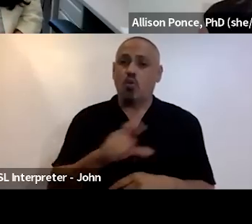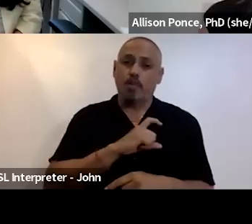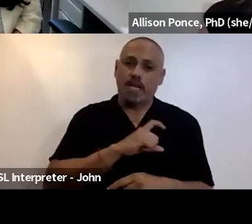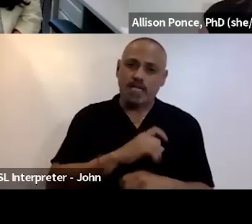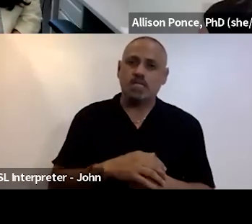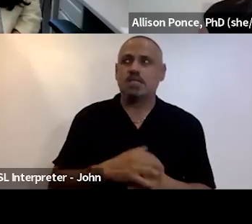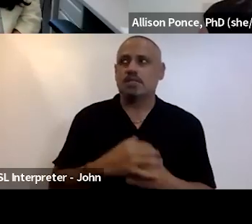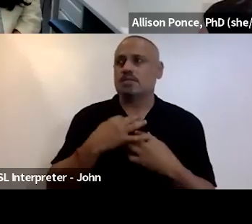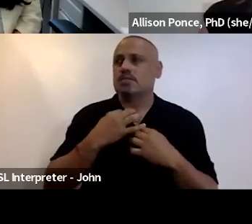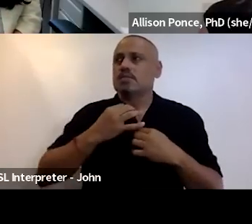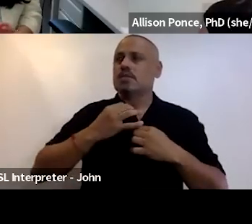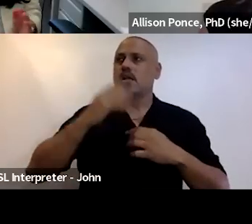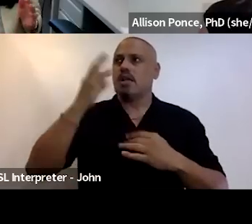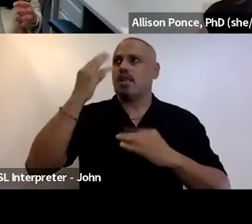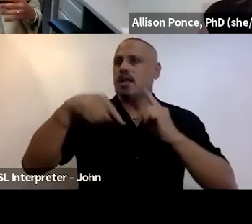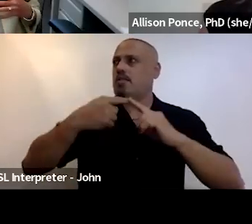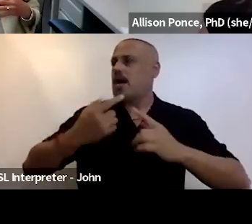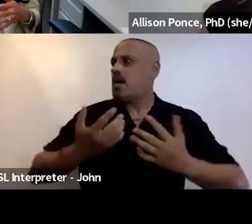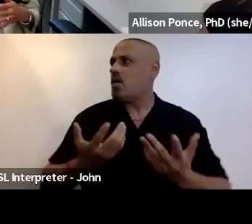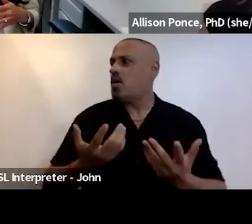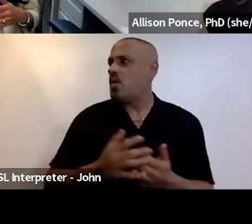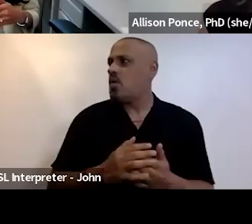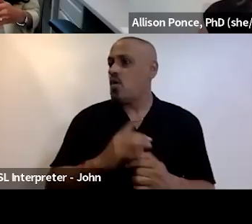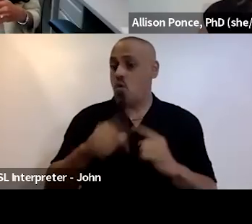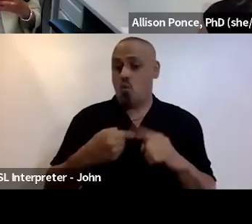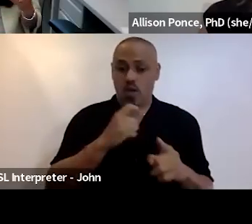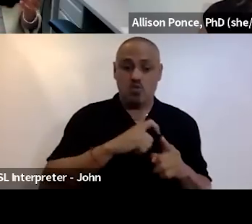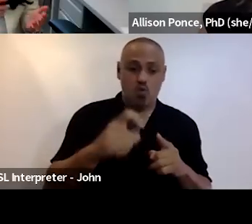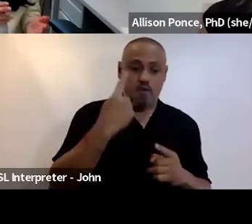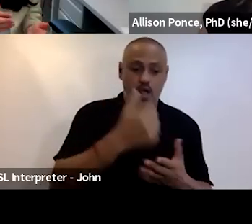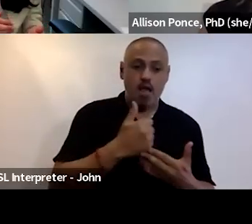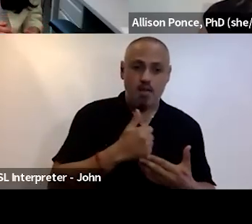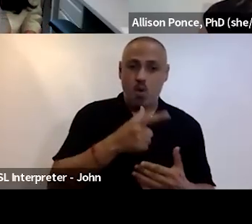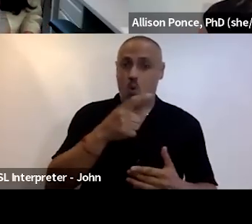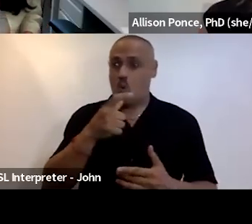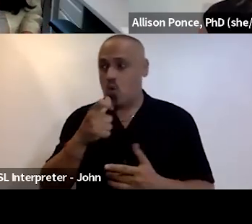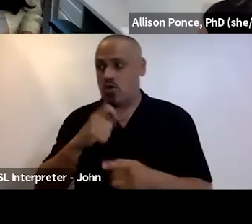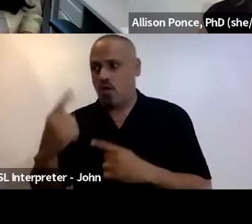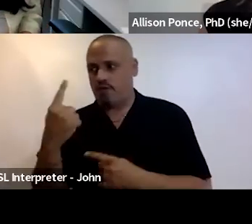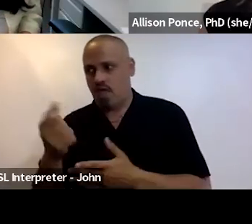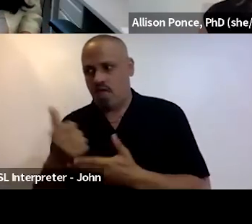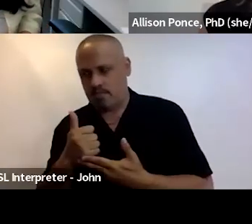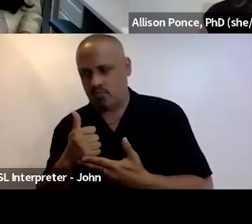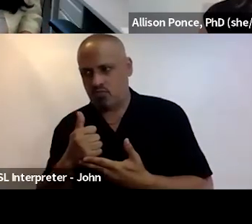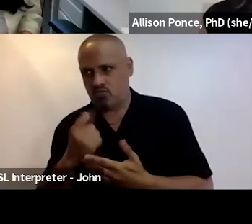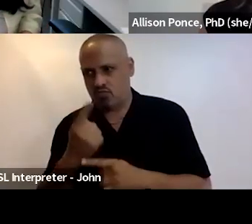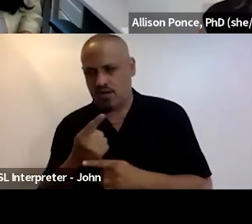and thinking about when you call for help, who you call for help. So there was one question.